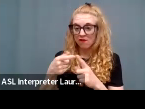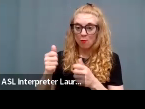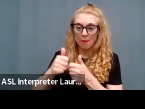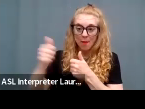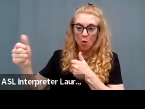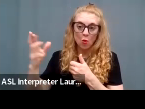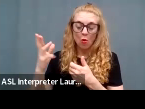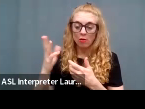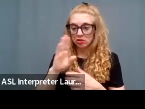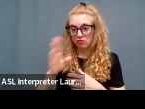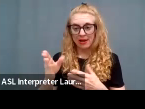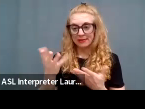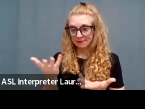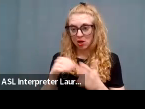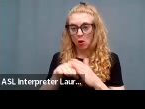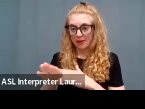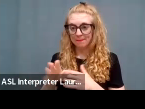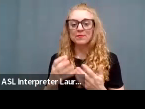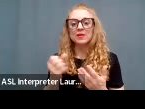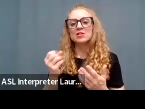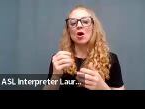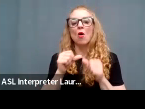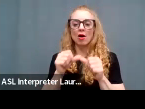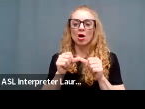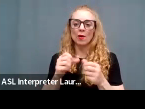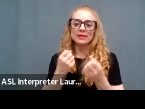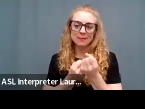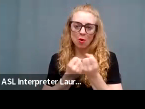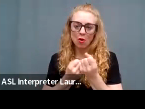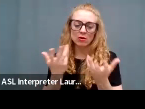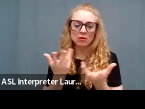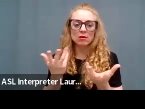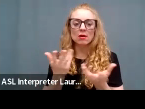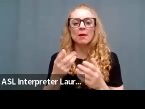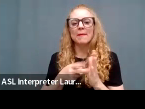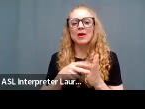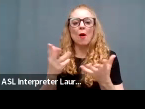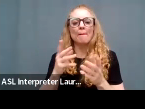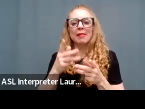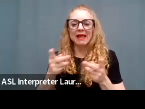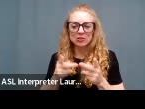ongoing service and support same thing is there a place that we can go to get support if we can't